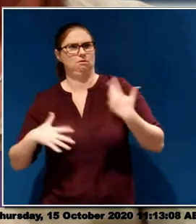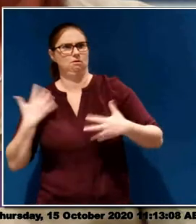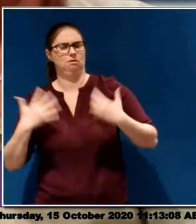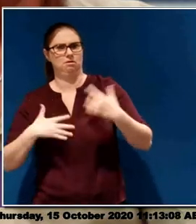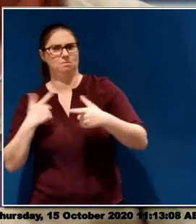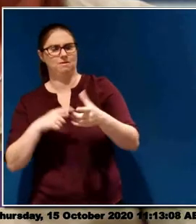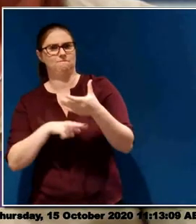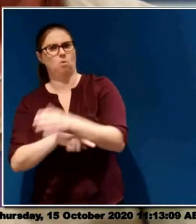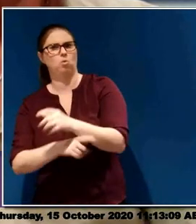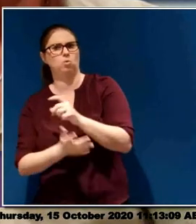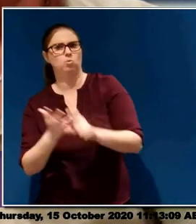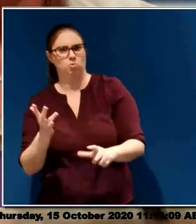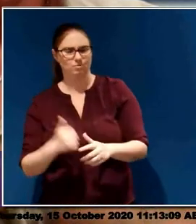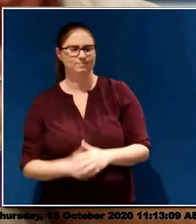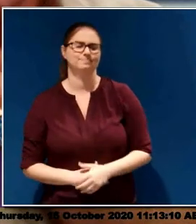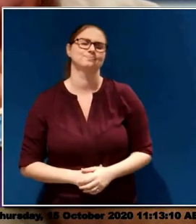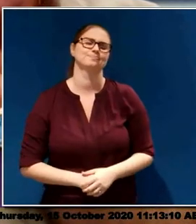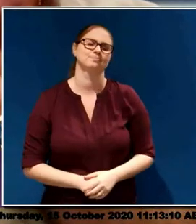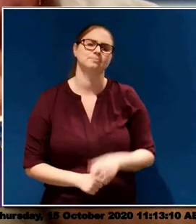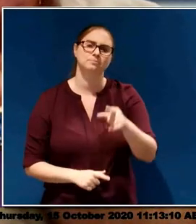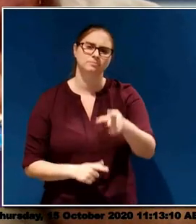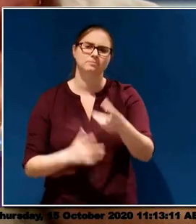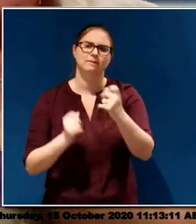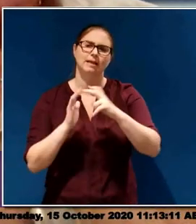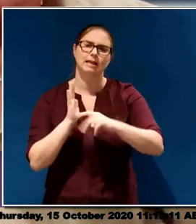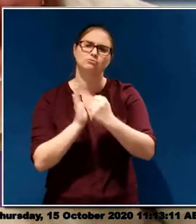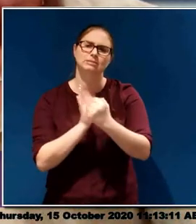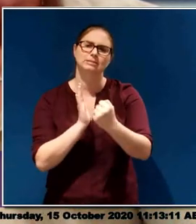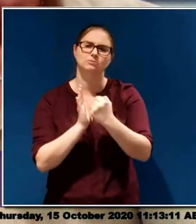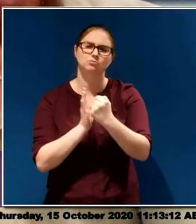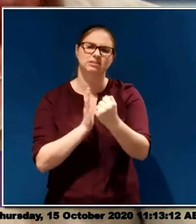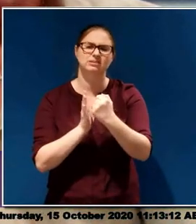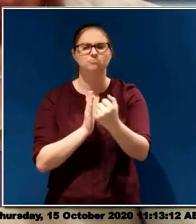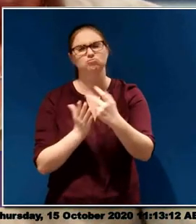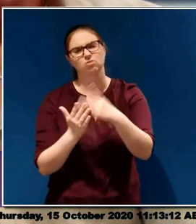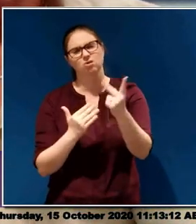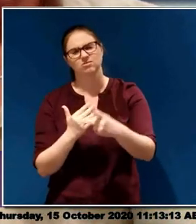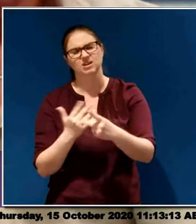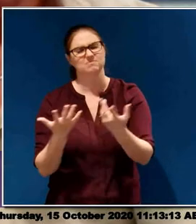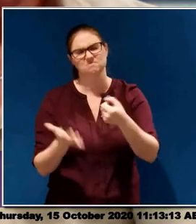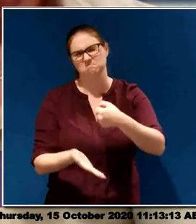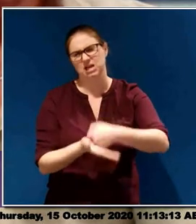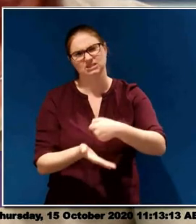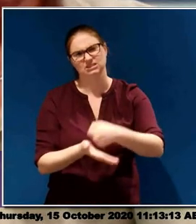literacy program in there, but it was very basic, just to keep the kids up to speed.